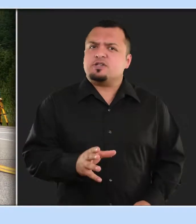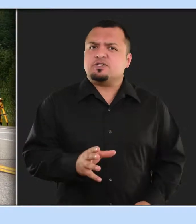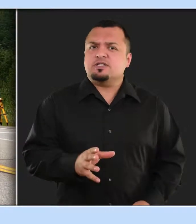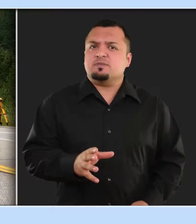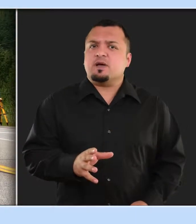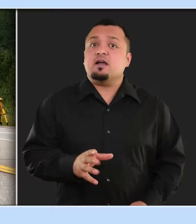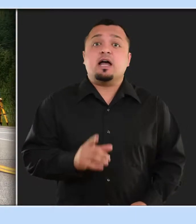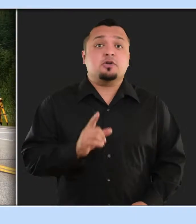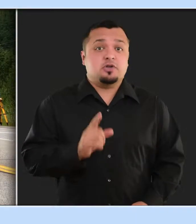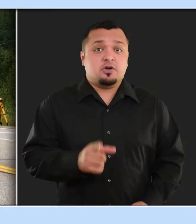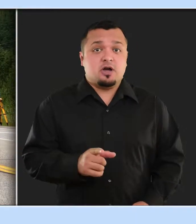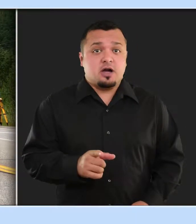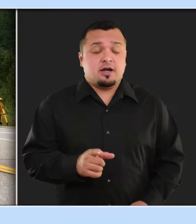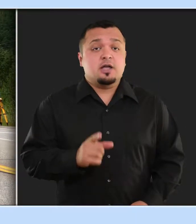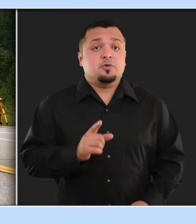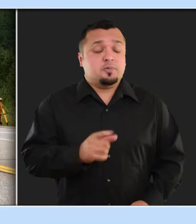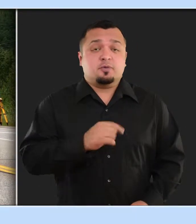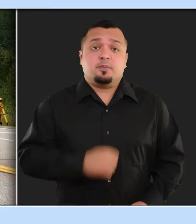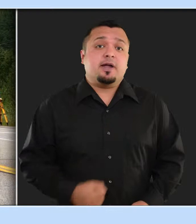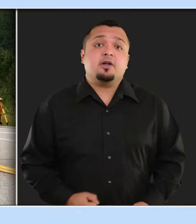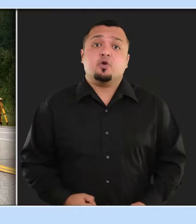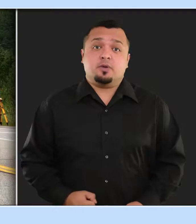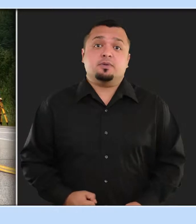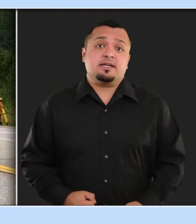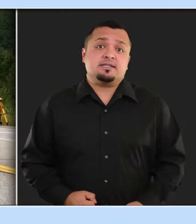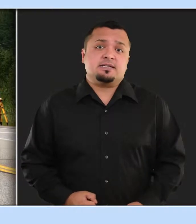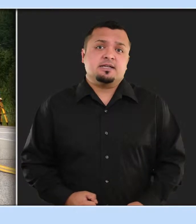about how your car will be repaired or replaced